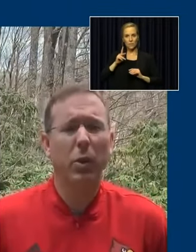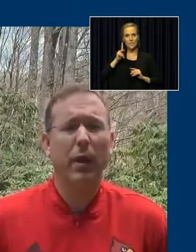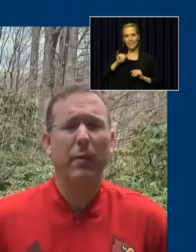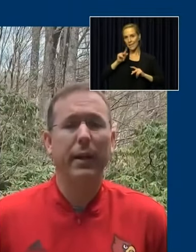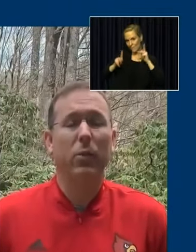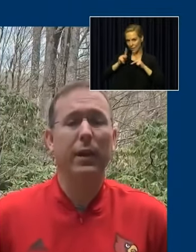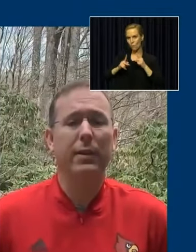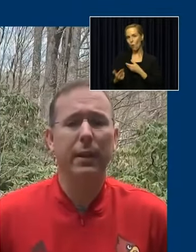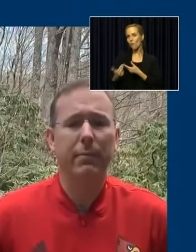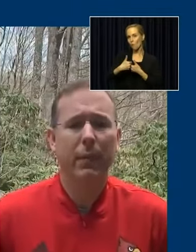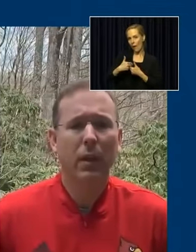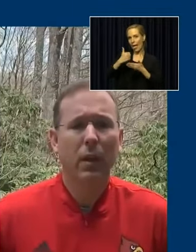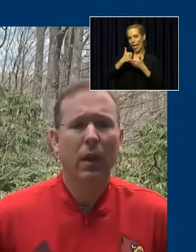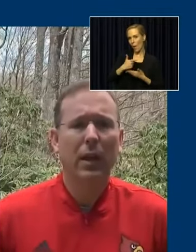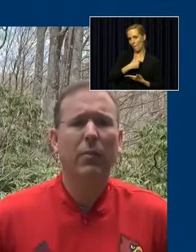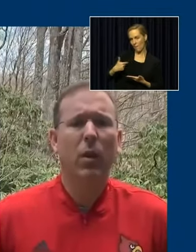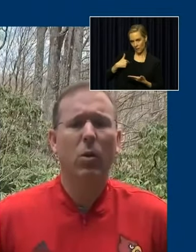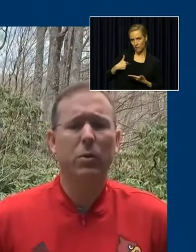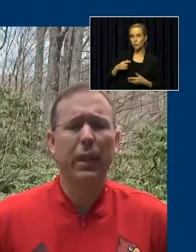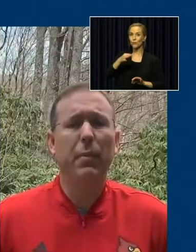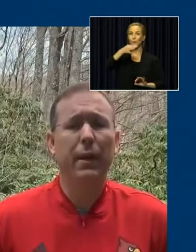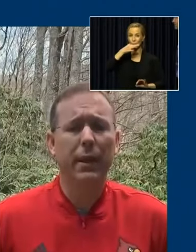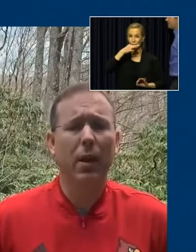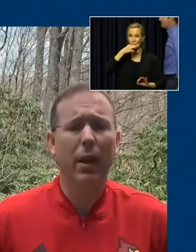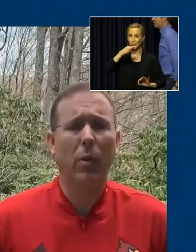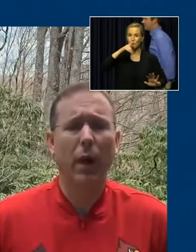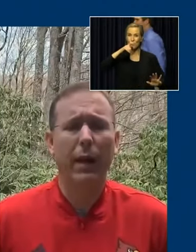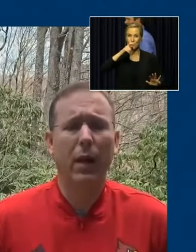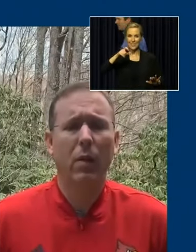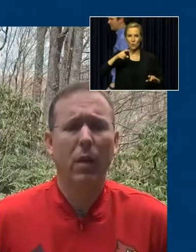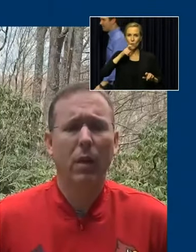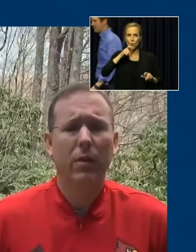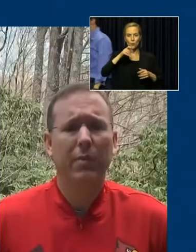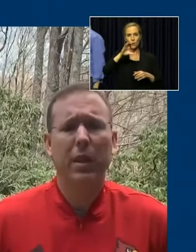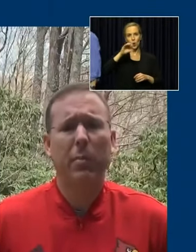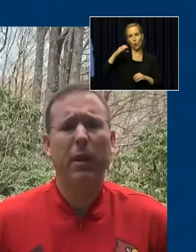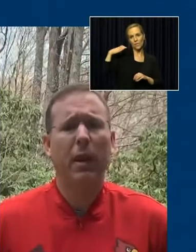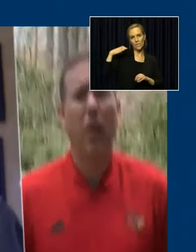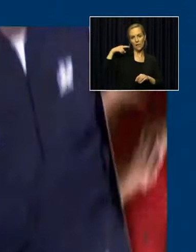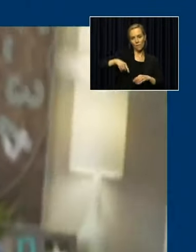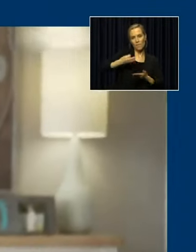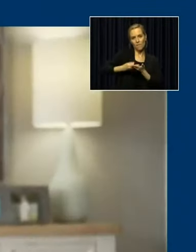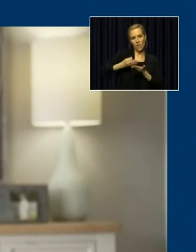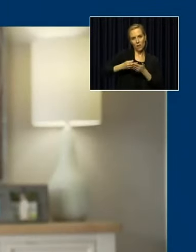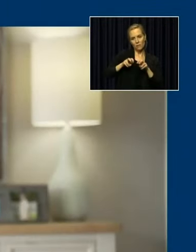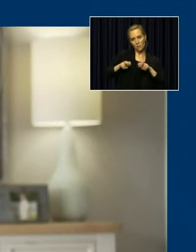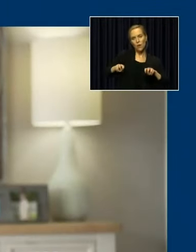NUMBERS FOR KENTUCKY. AND THIS IS ADJUSTING WHAT THEY